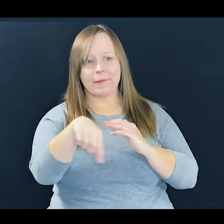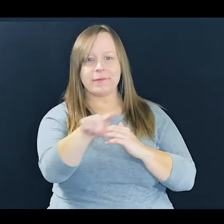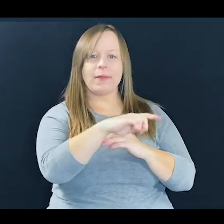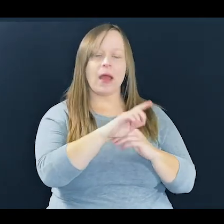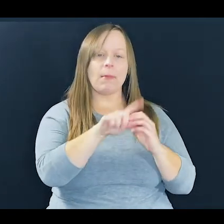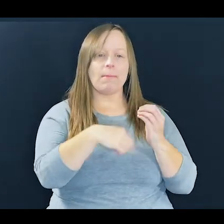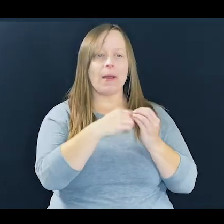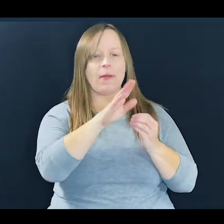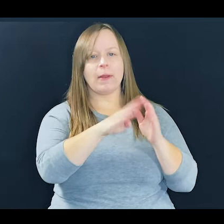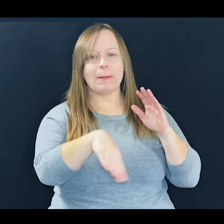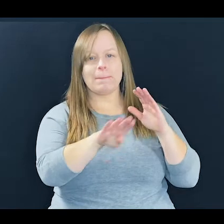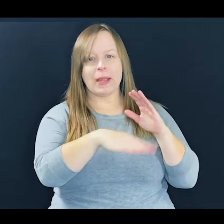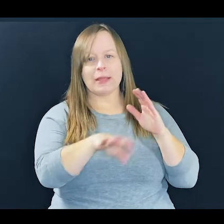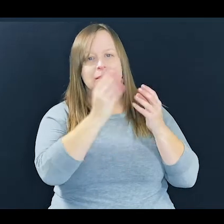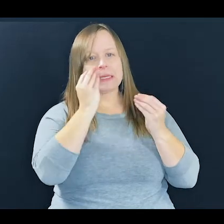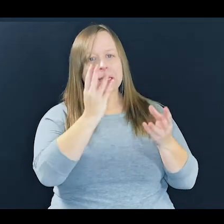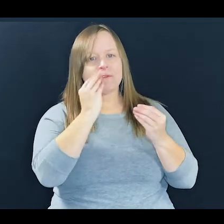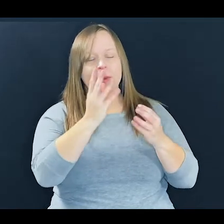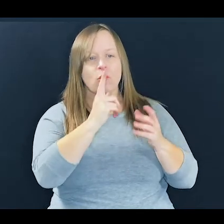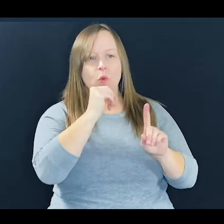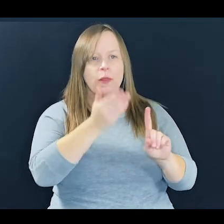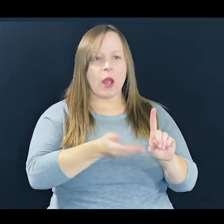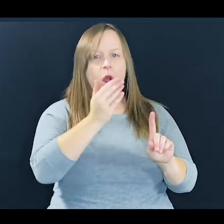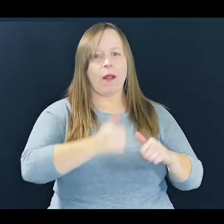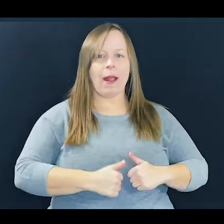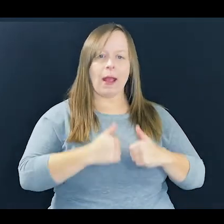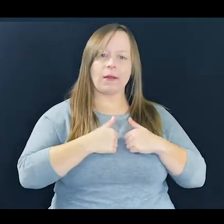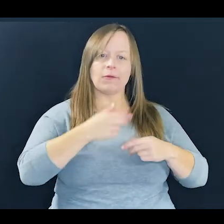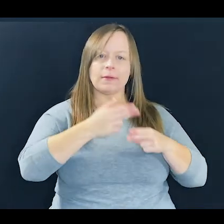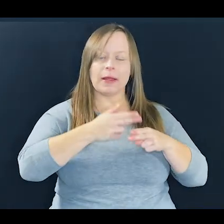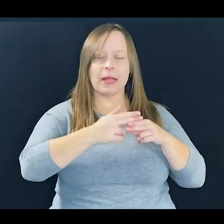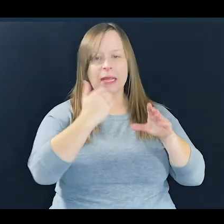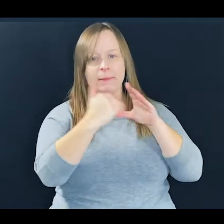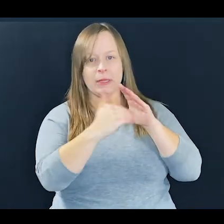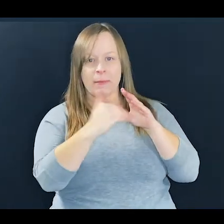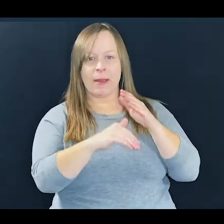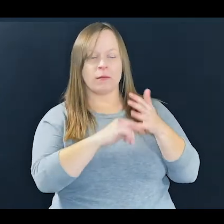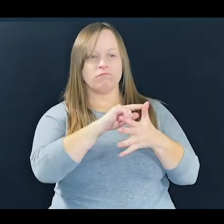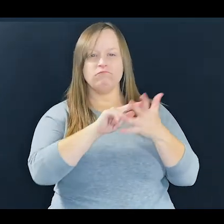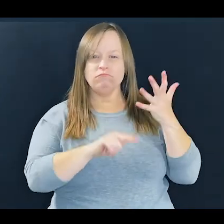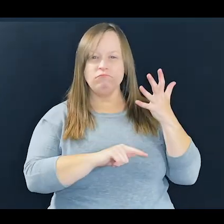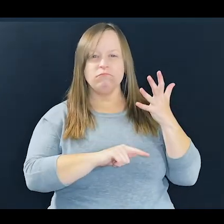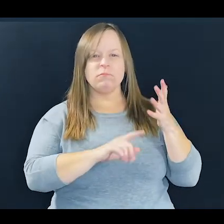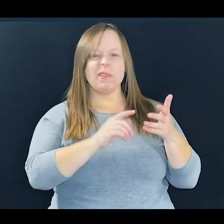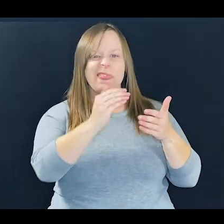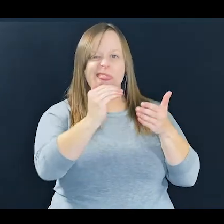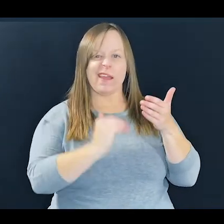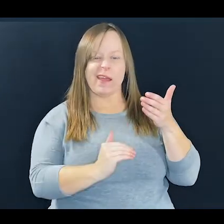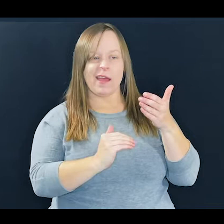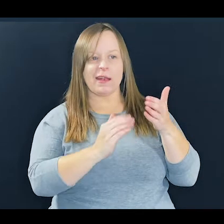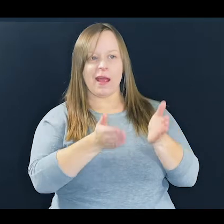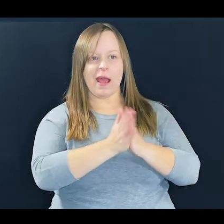about their basic information, like address, name, email, and then the form asks the client